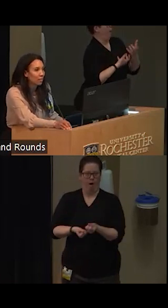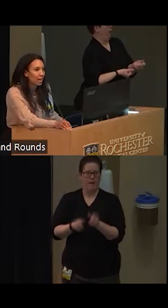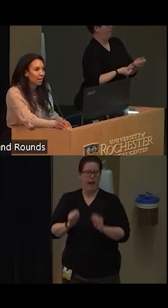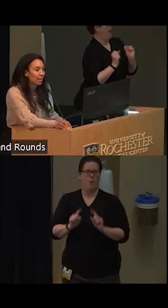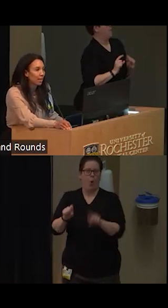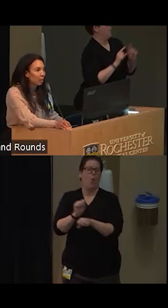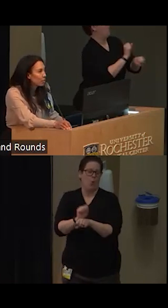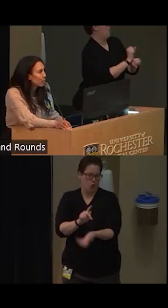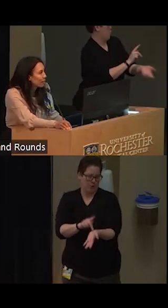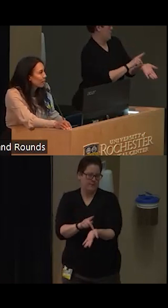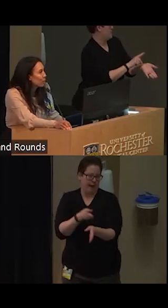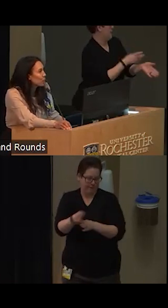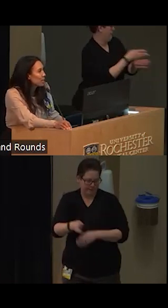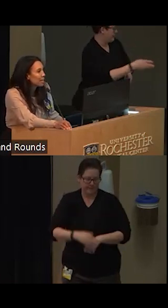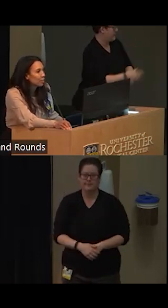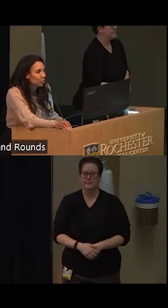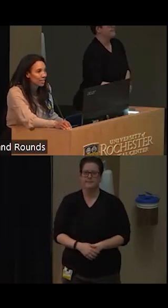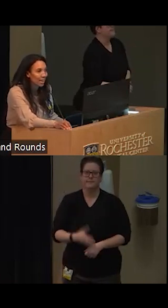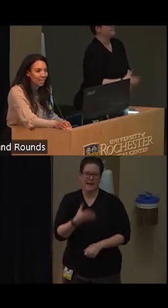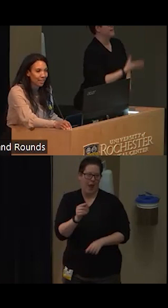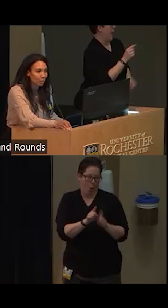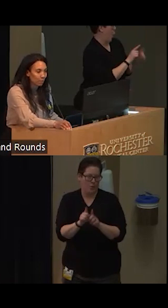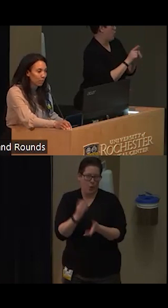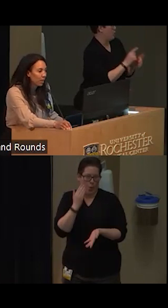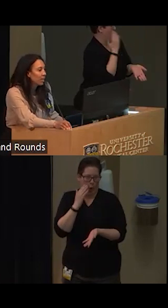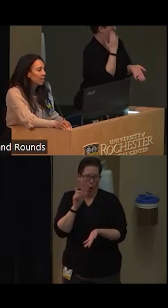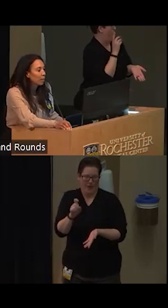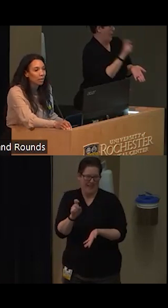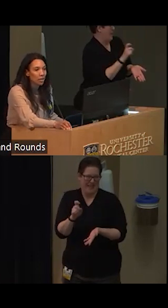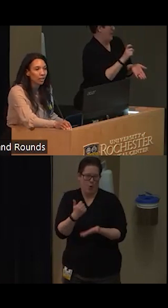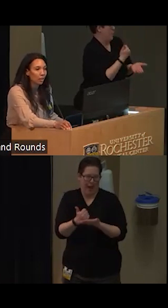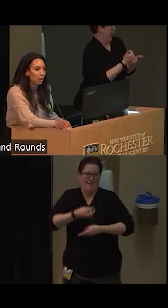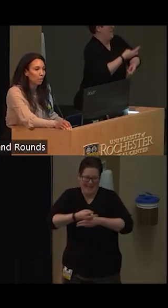skill set and also knowing that we need to retain them now I'm going to talk a little